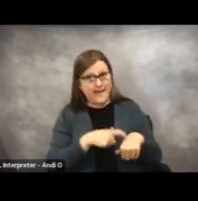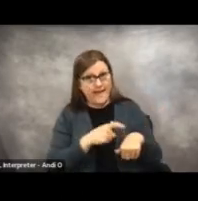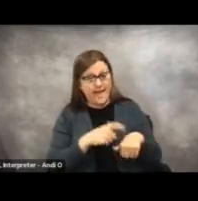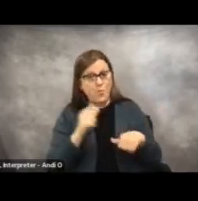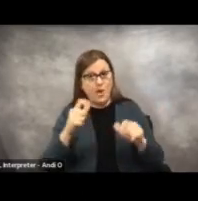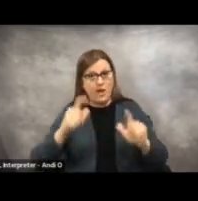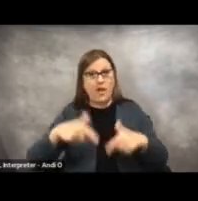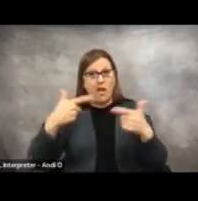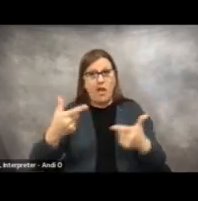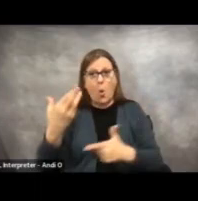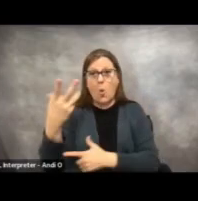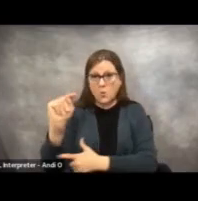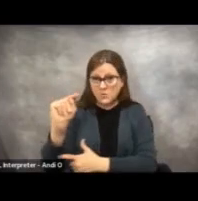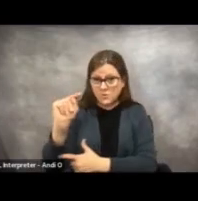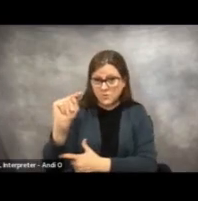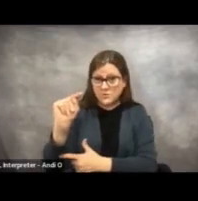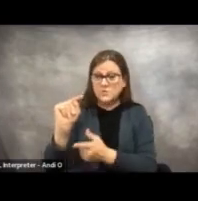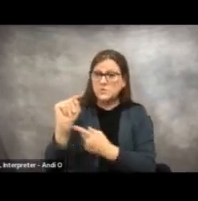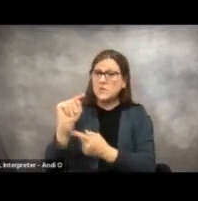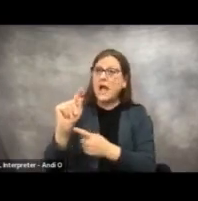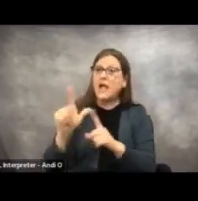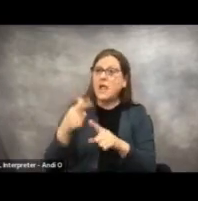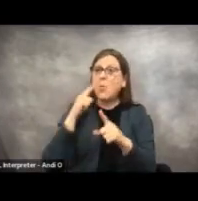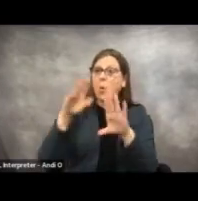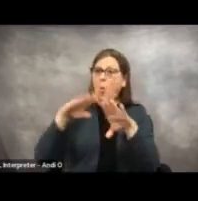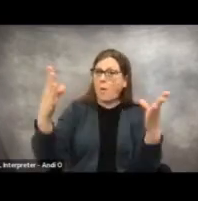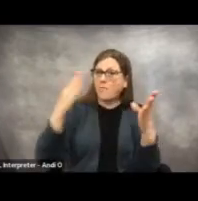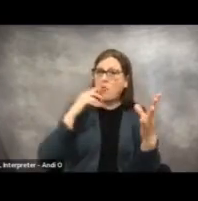to our hosts for questions. So looking forward to the